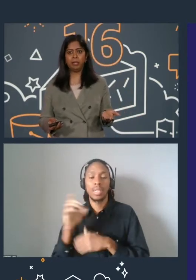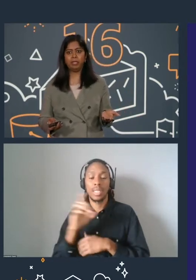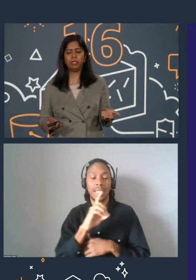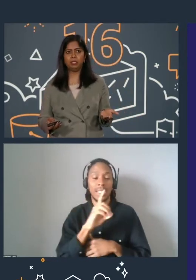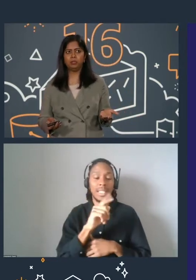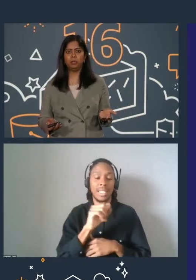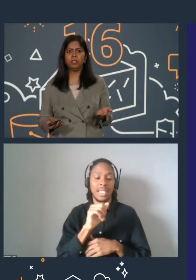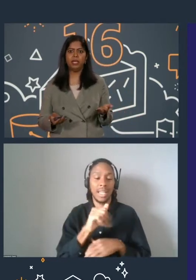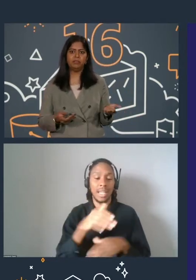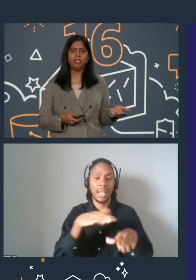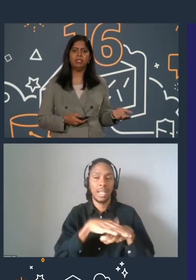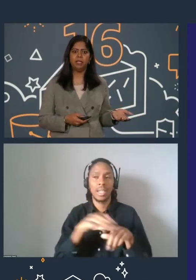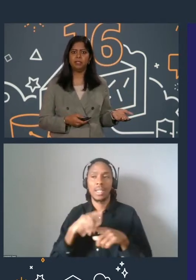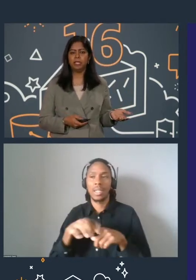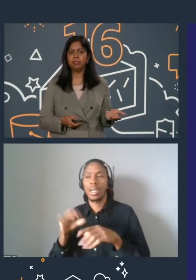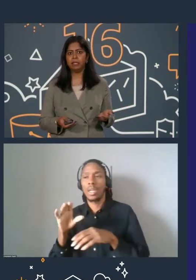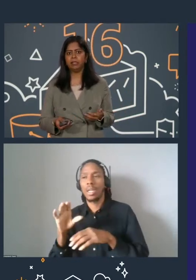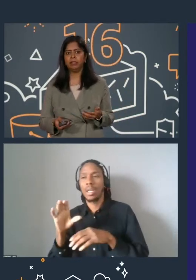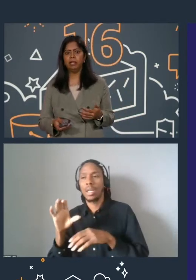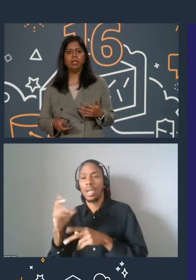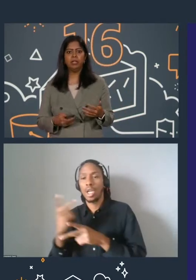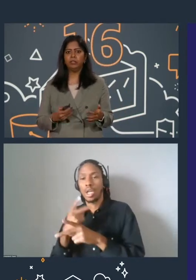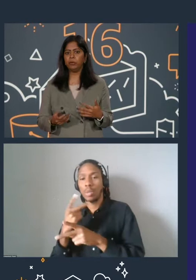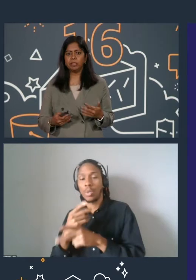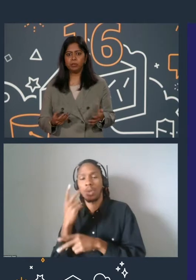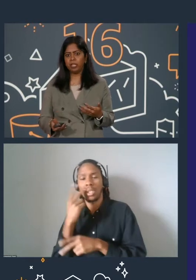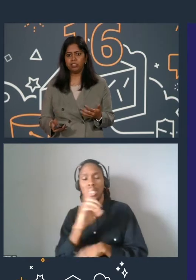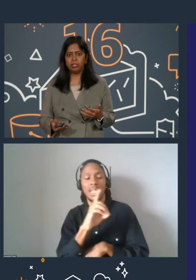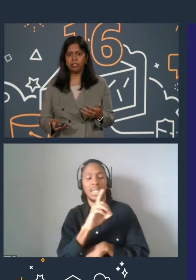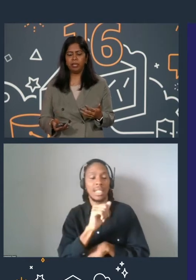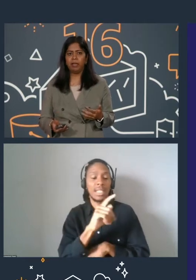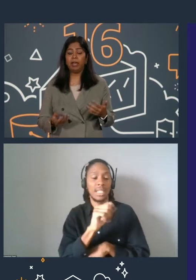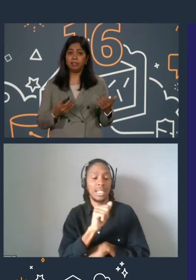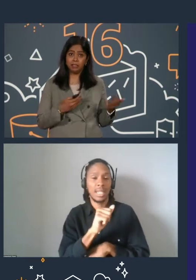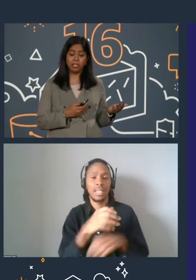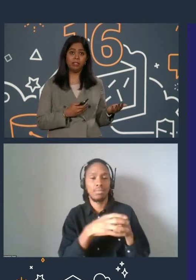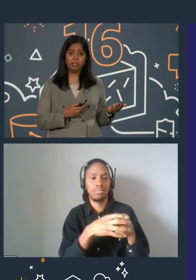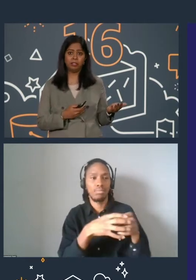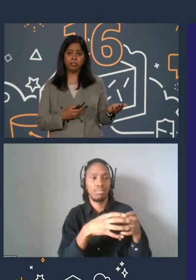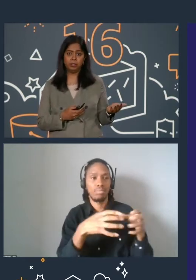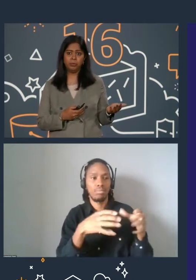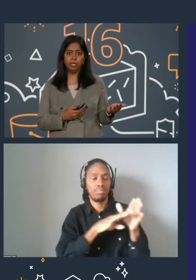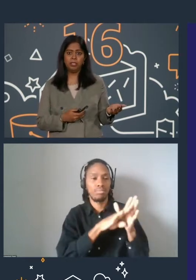because we have seen that the data layer grew exponentially. And as the data layer grew,